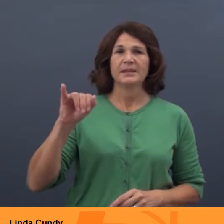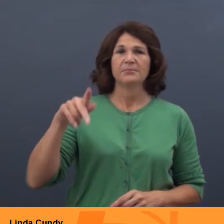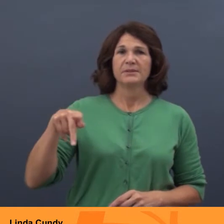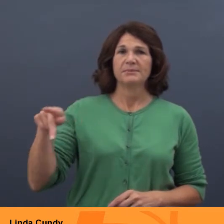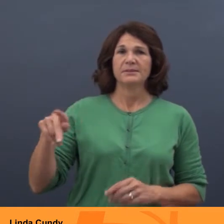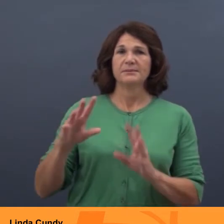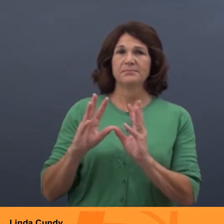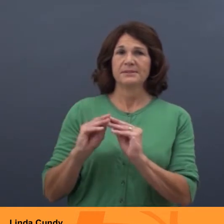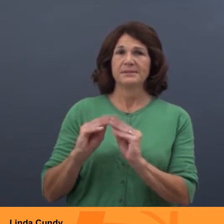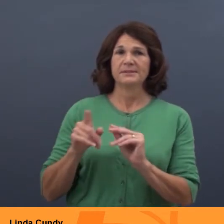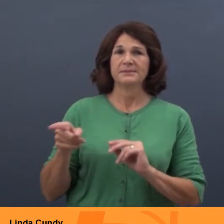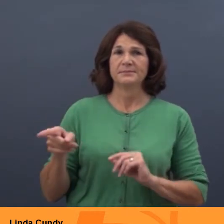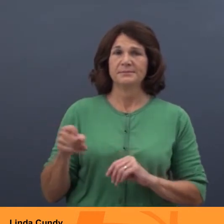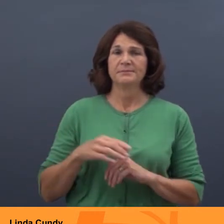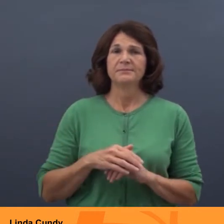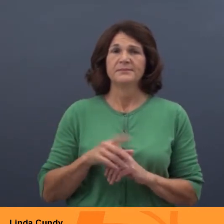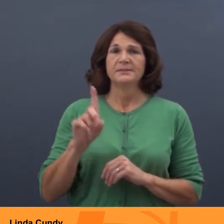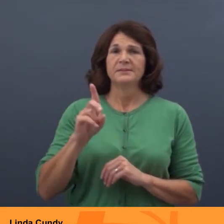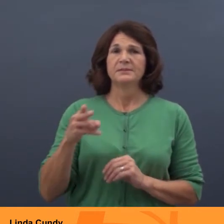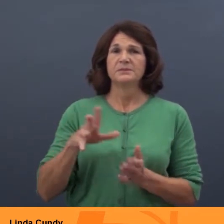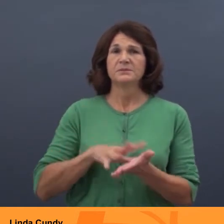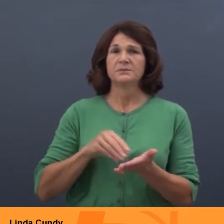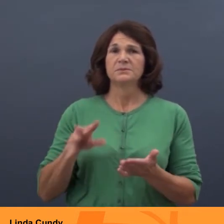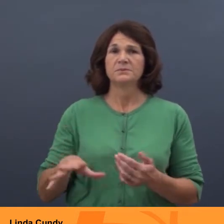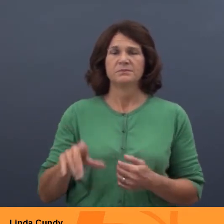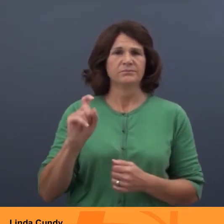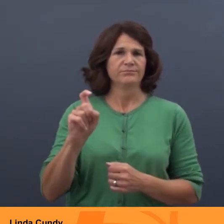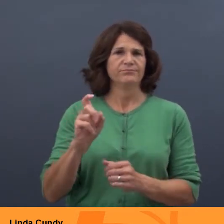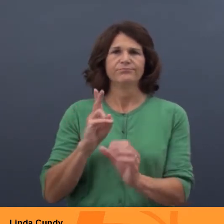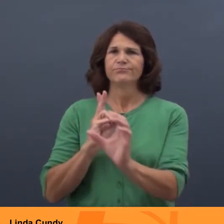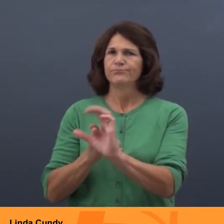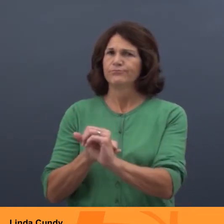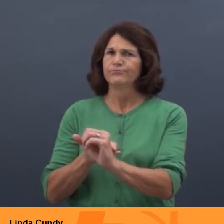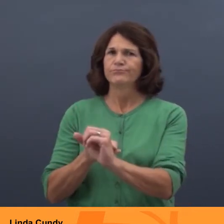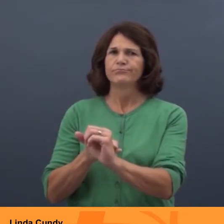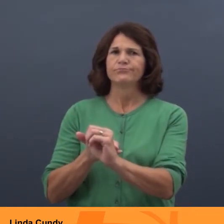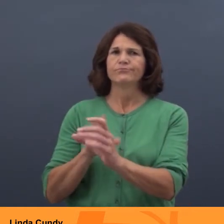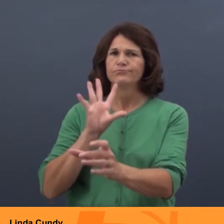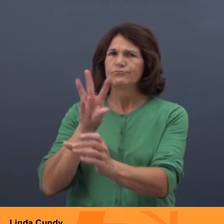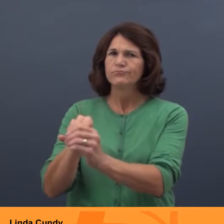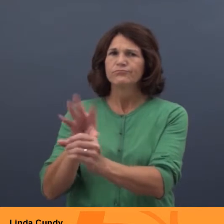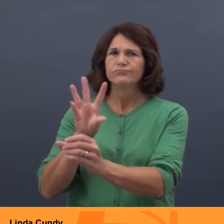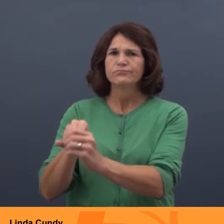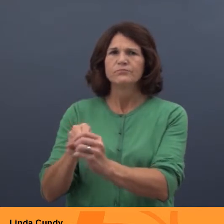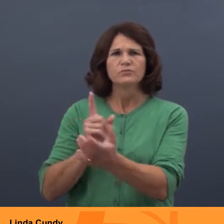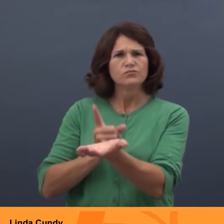Deaf and hard of hearing students should be able to attend and participate in their IPP meetings